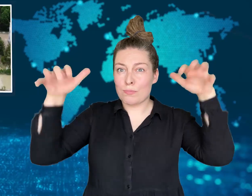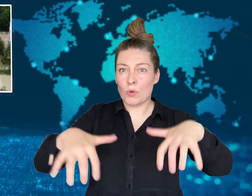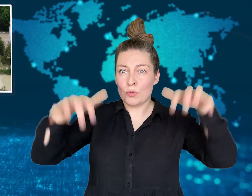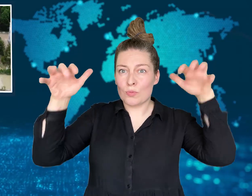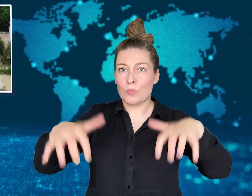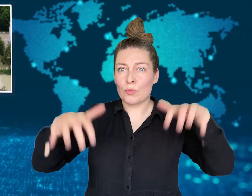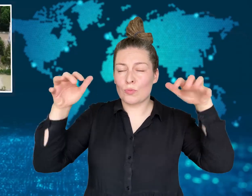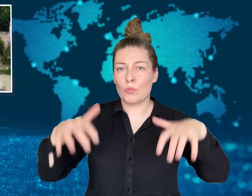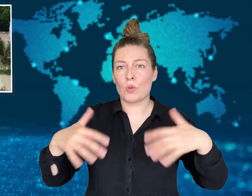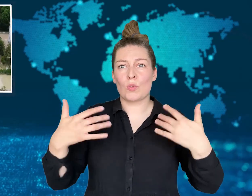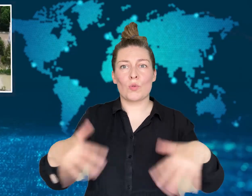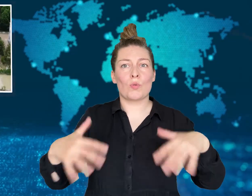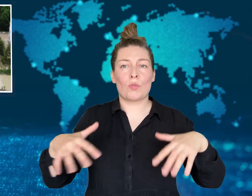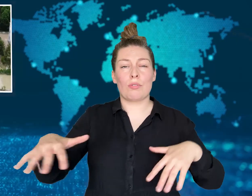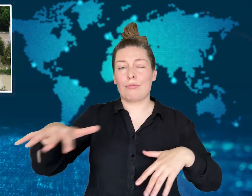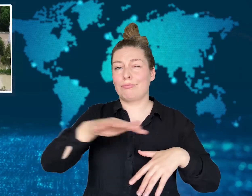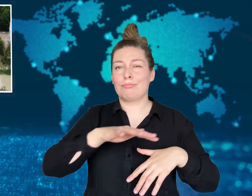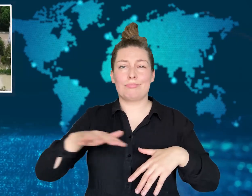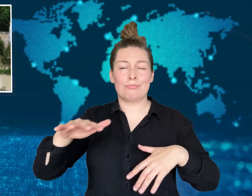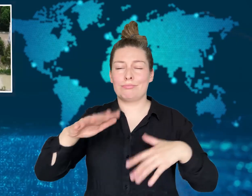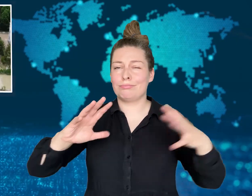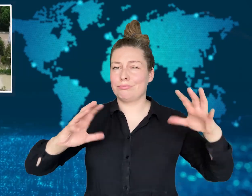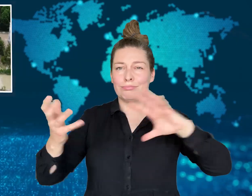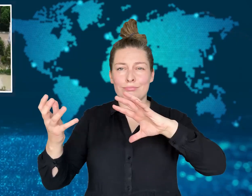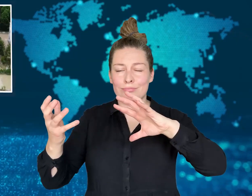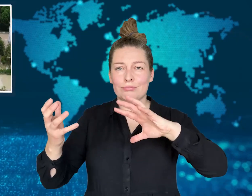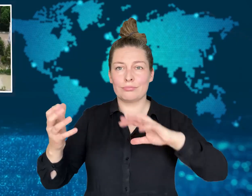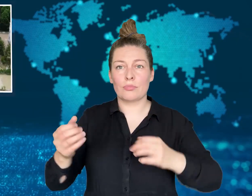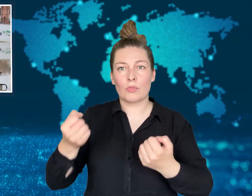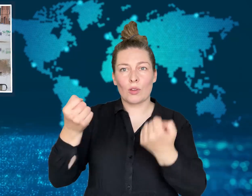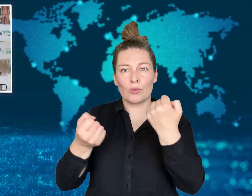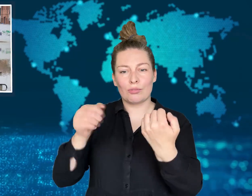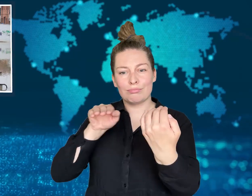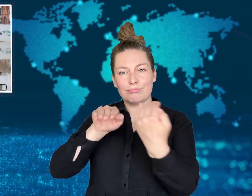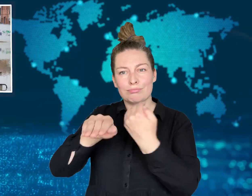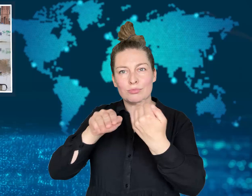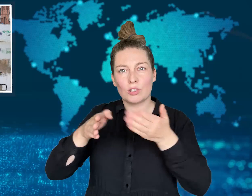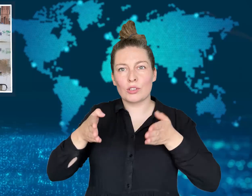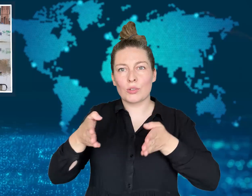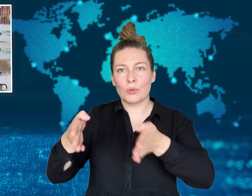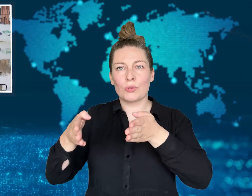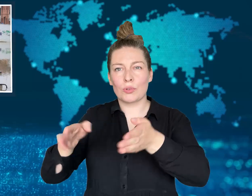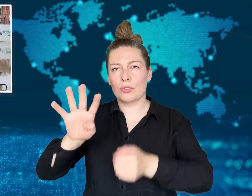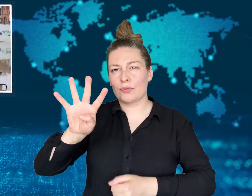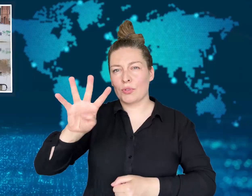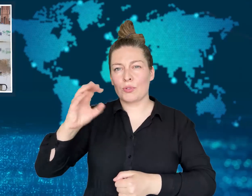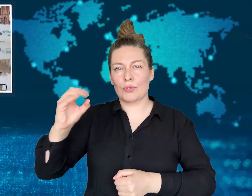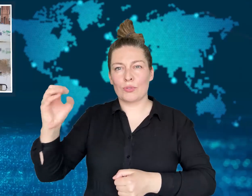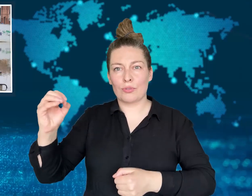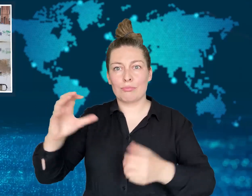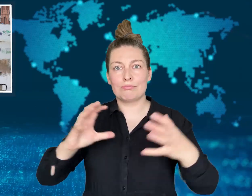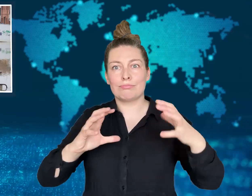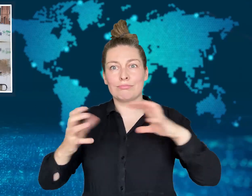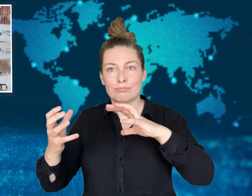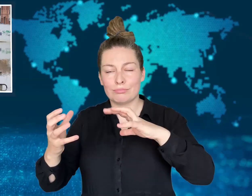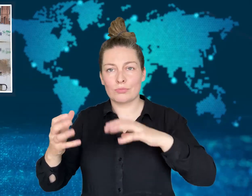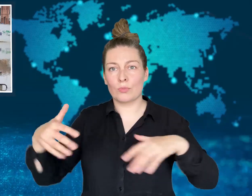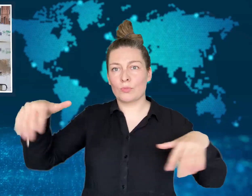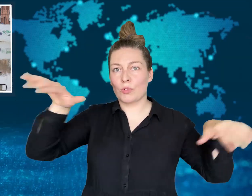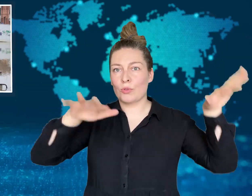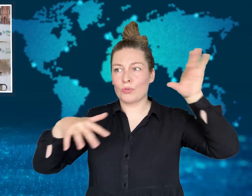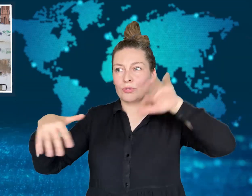Rainfall flooded 42 municipalities.